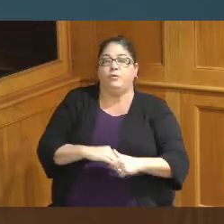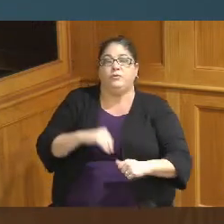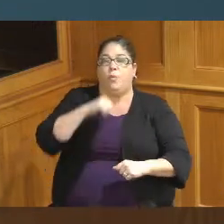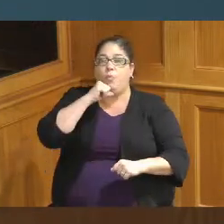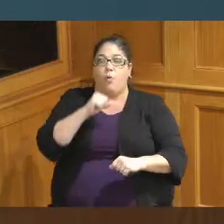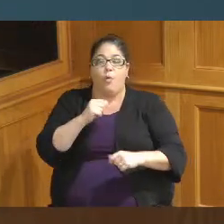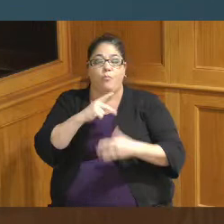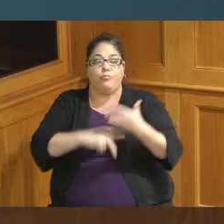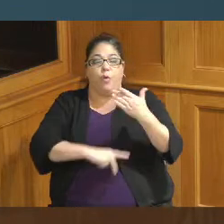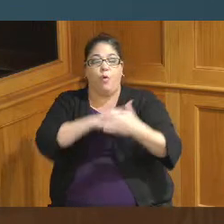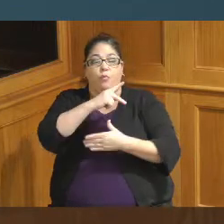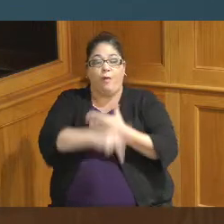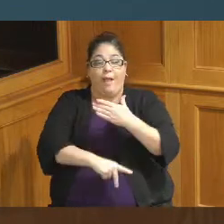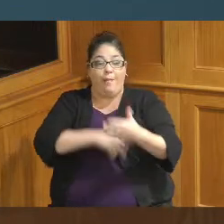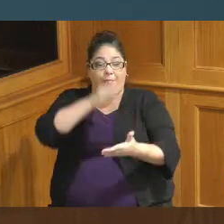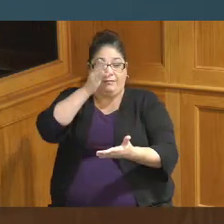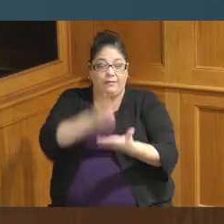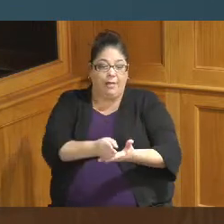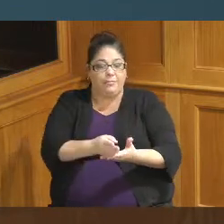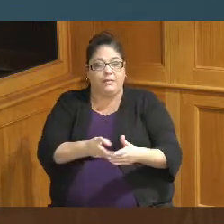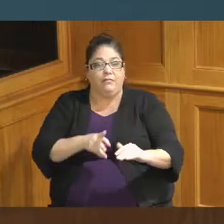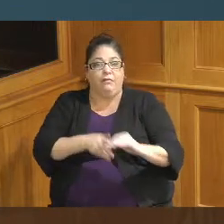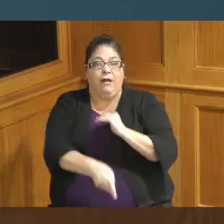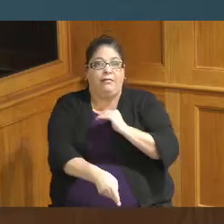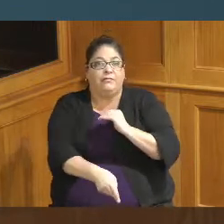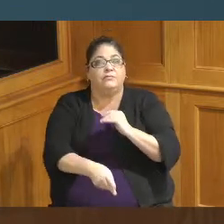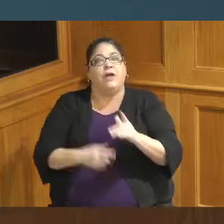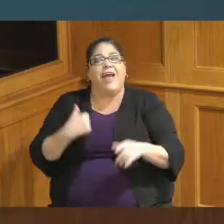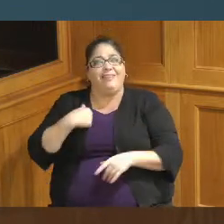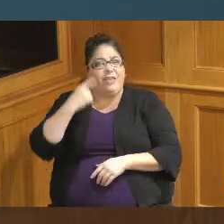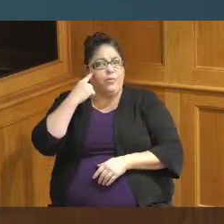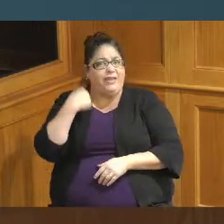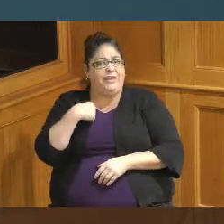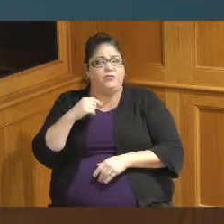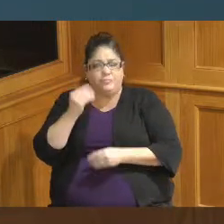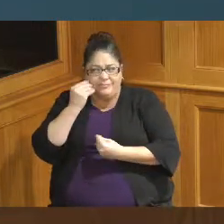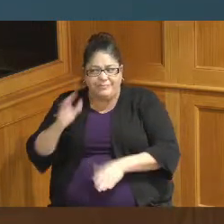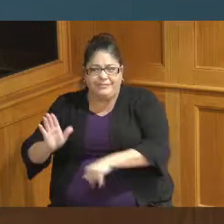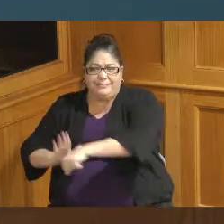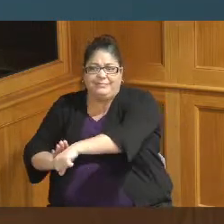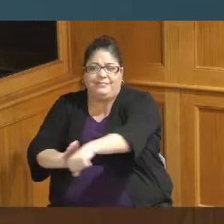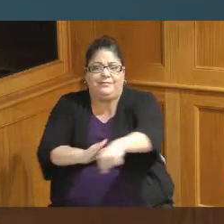I think there needed to be promotion of the cut off and give people time to know that there was a